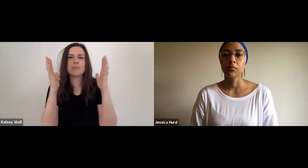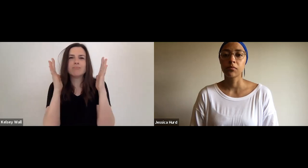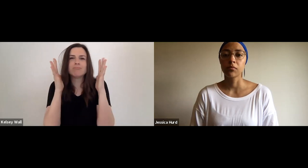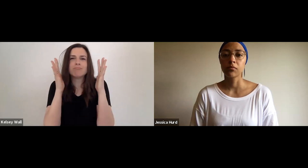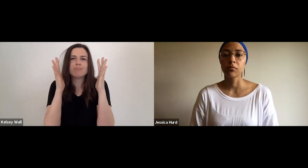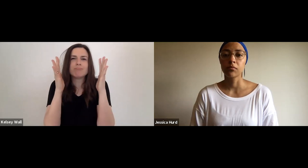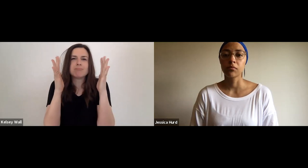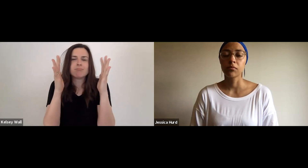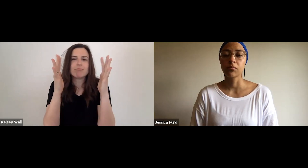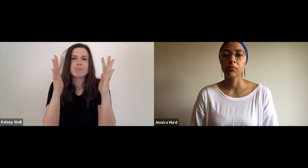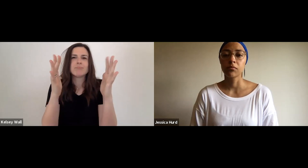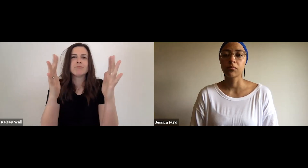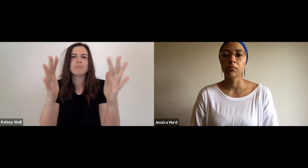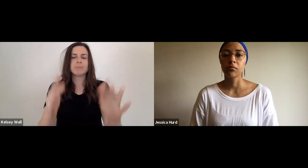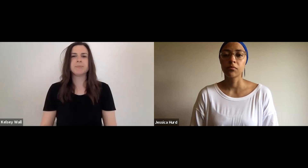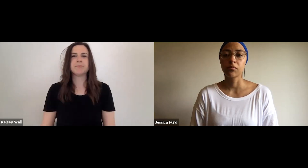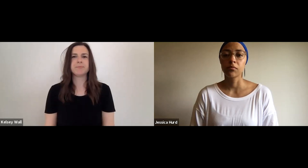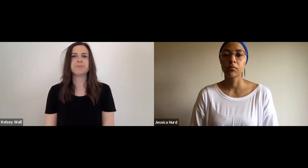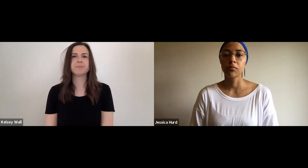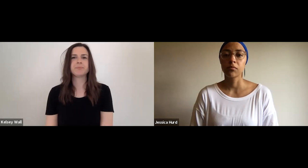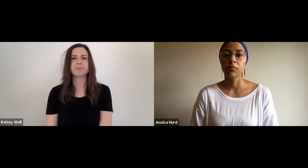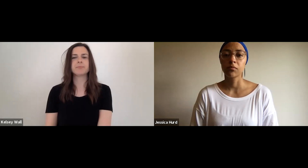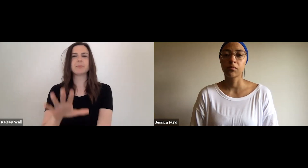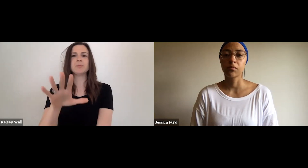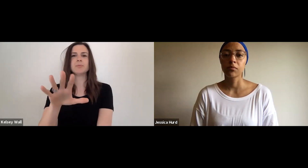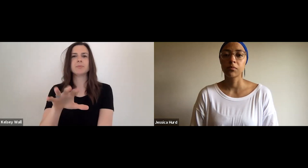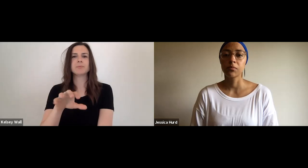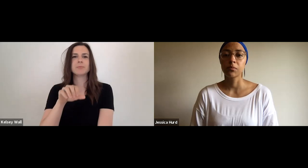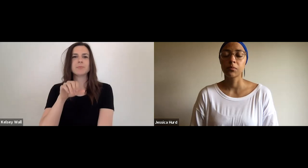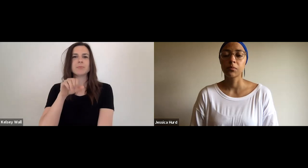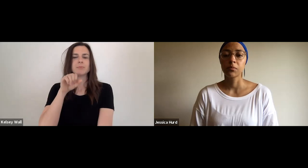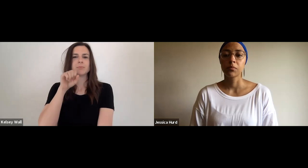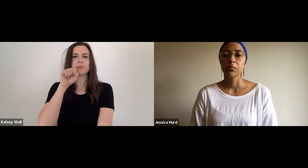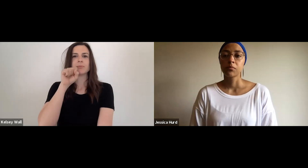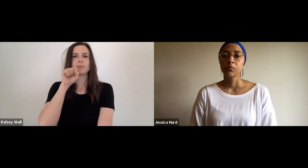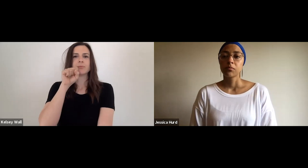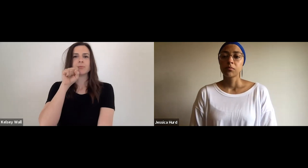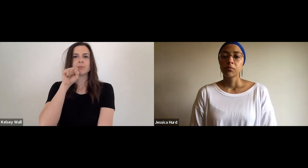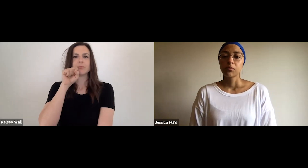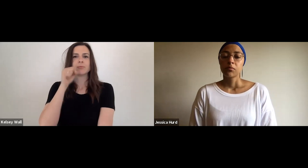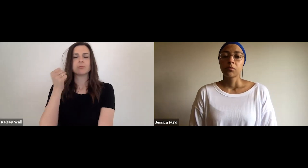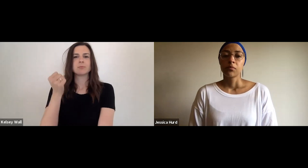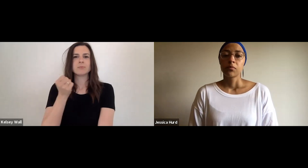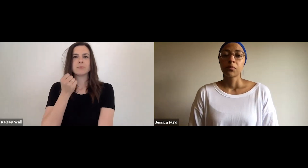and visualize sunflowers, daffodils, or fall leaves.